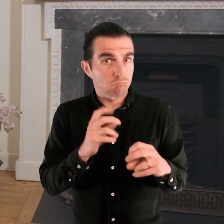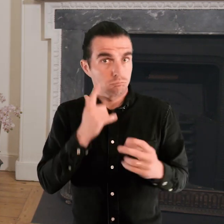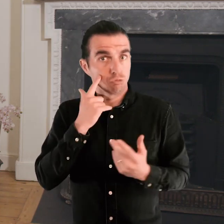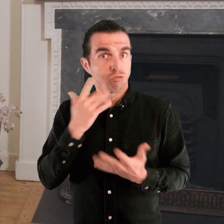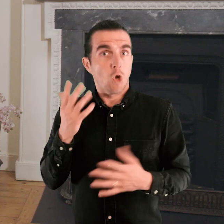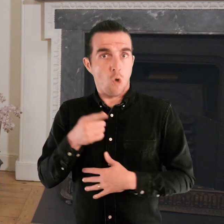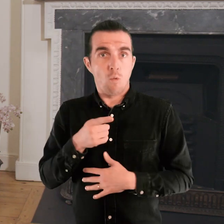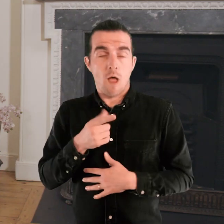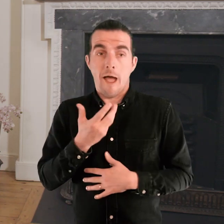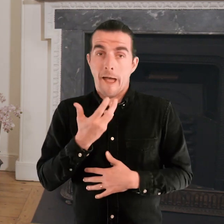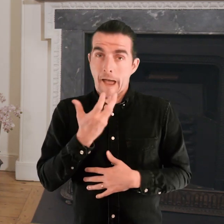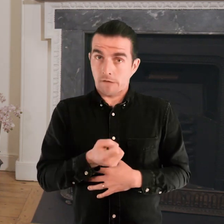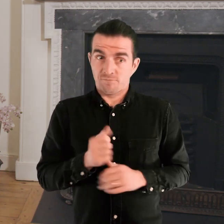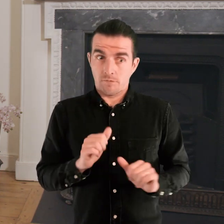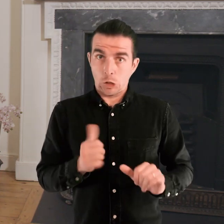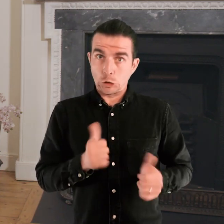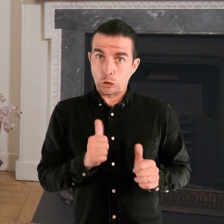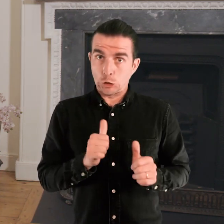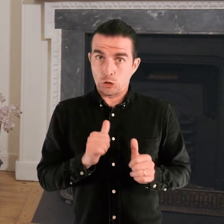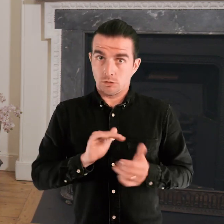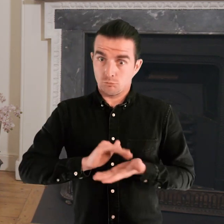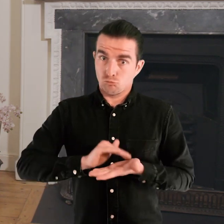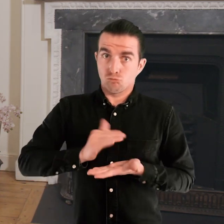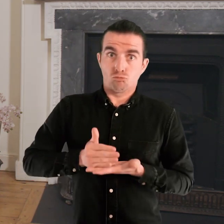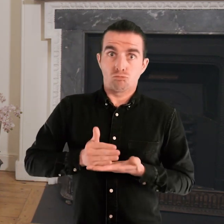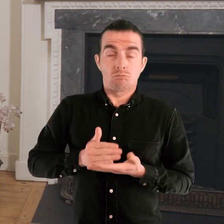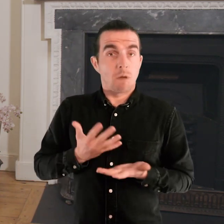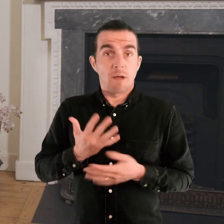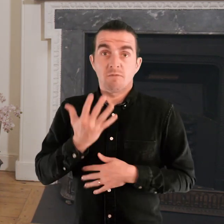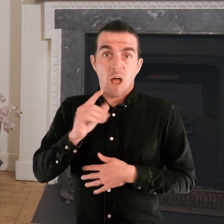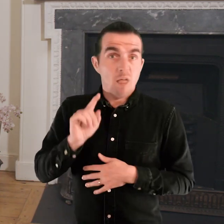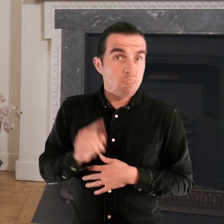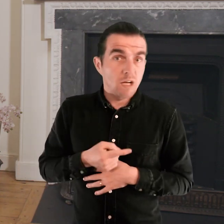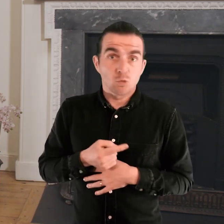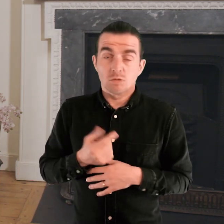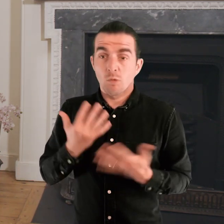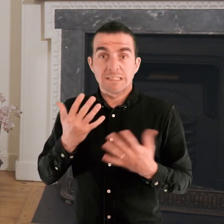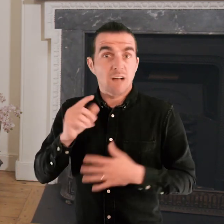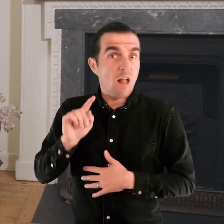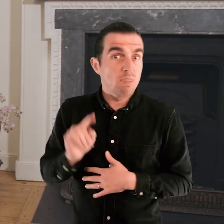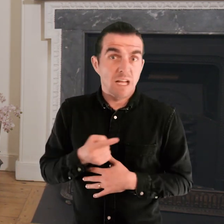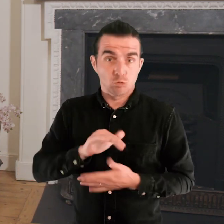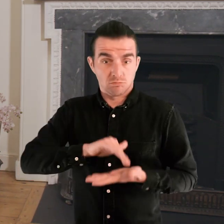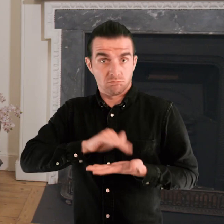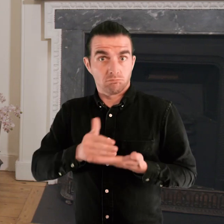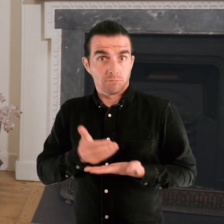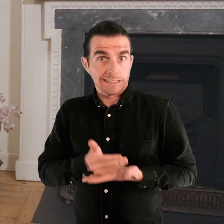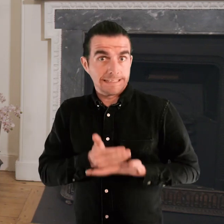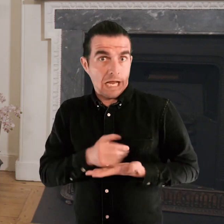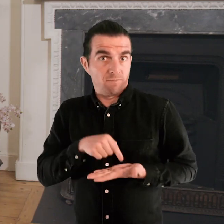is that having a small amount of capital from 5000-10000 pounds in savings,